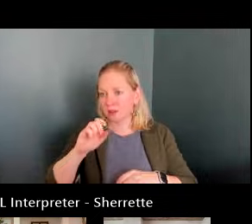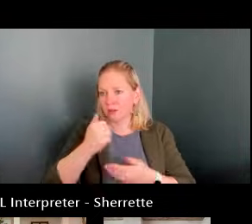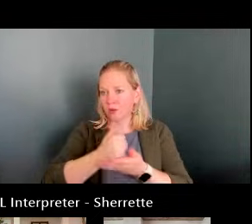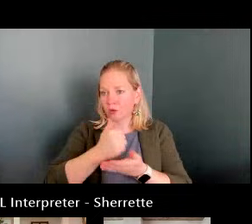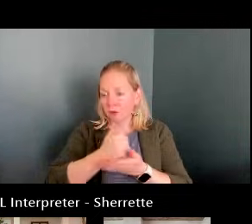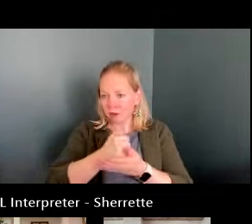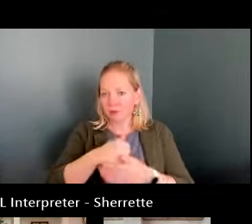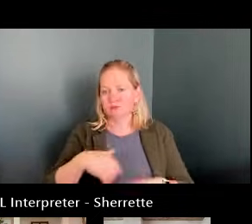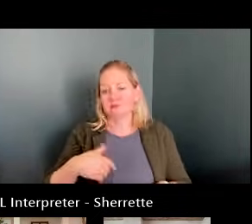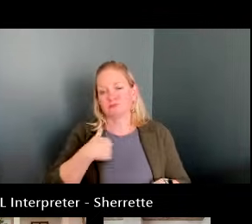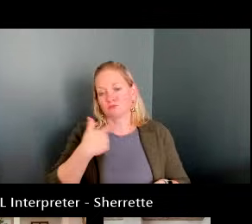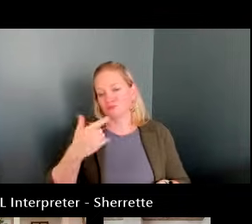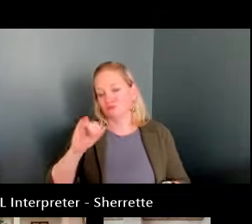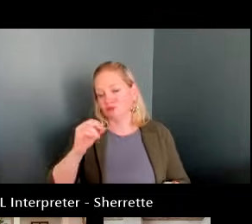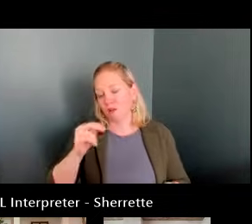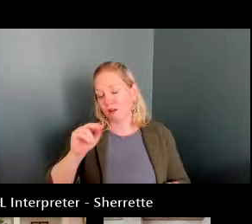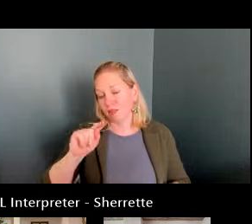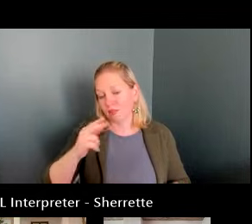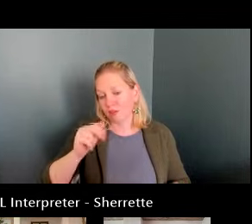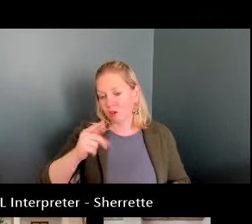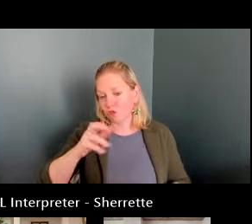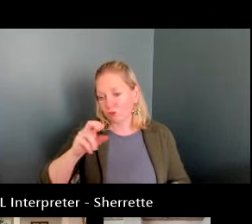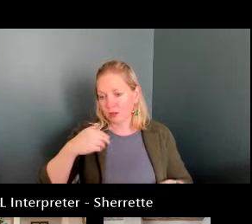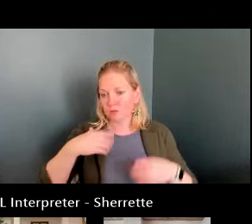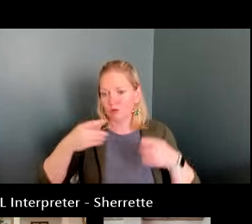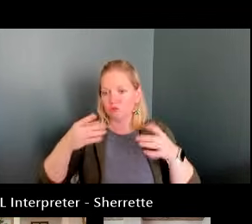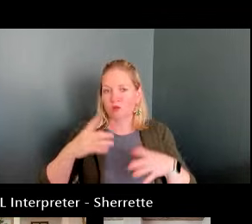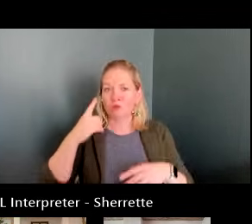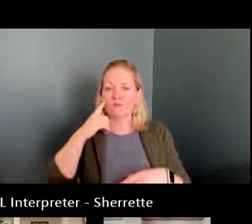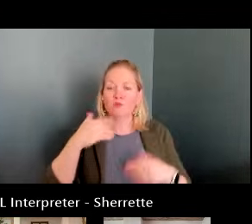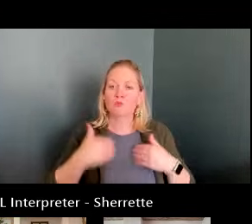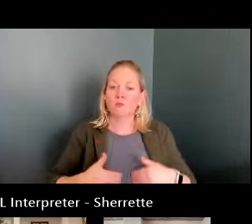Jonathan Green, and I'm director of the Office of Human Subjects Research Protections here